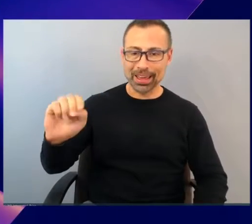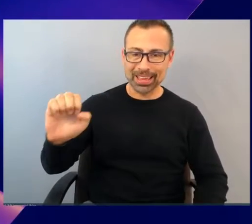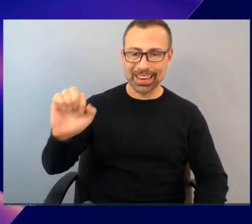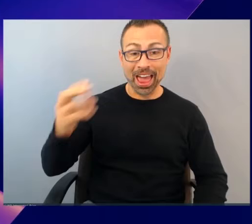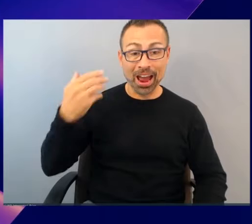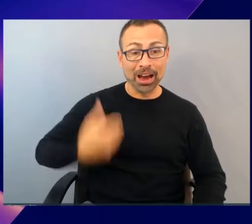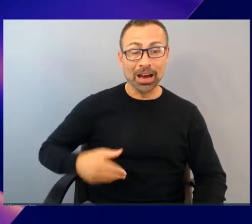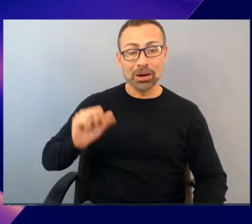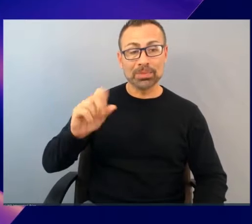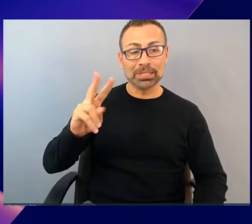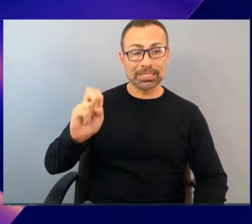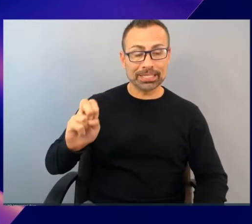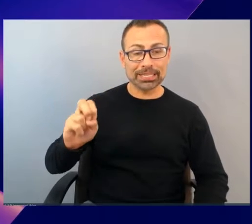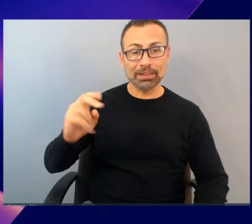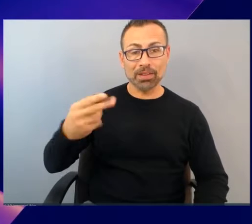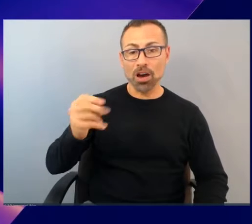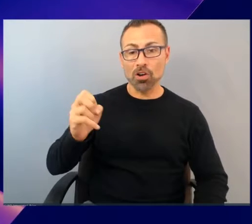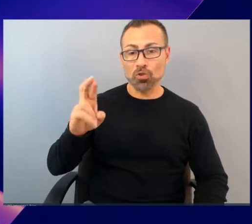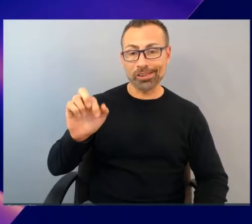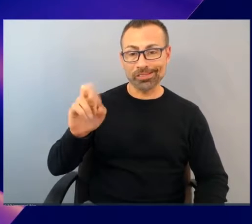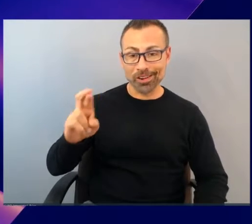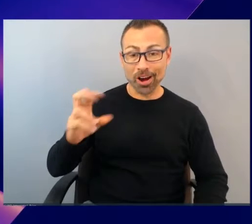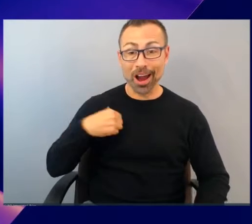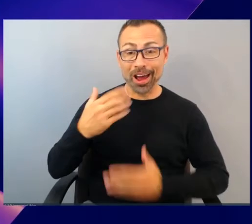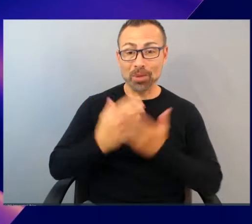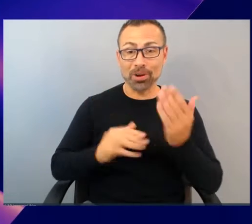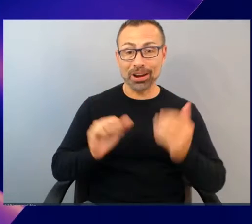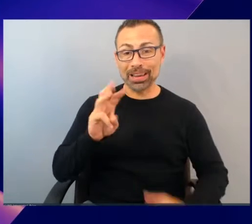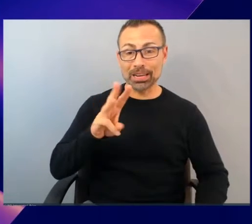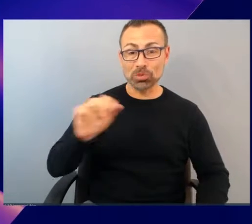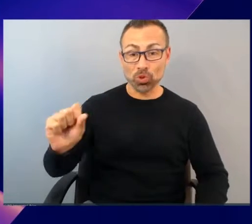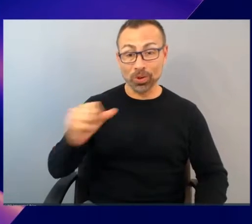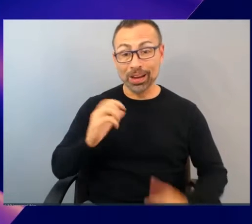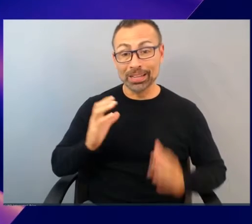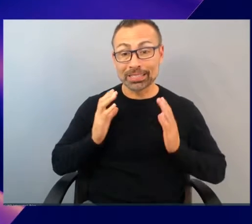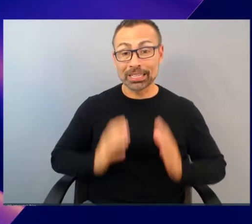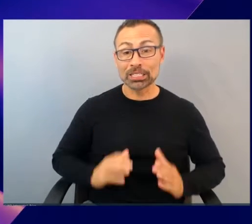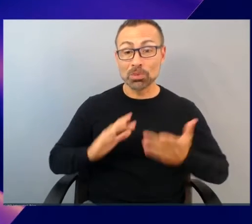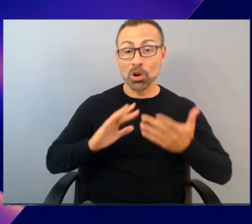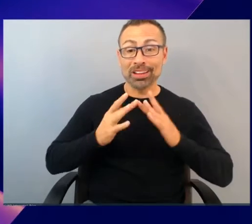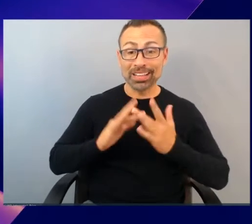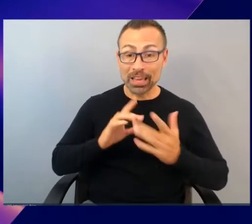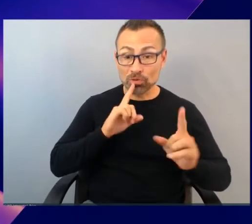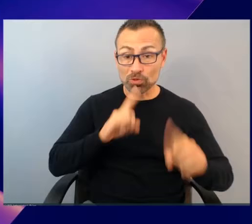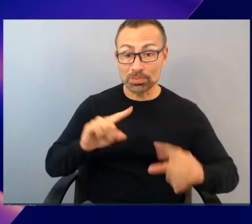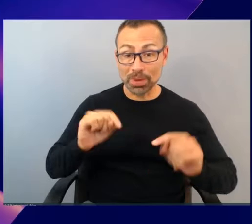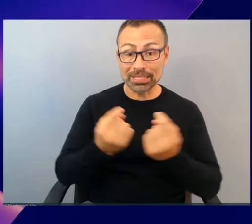and I'm part of the AWS Customer Incident Response Team. And today, I have my colleague with me, Mohammed,